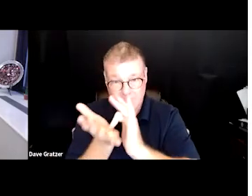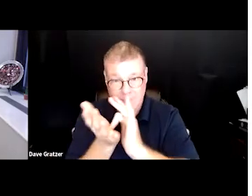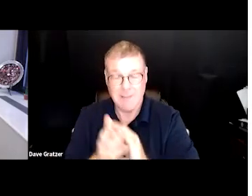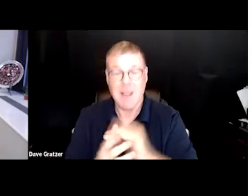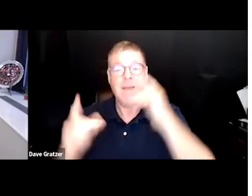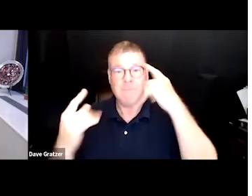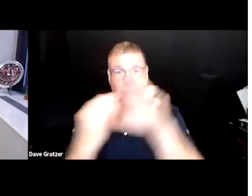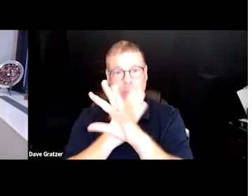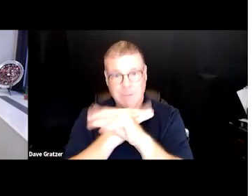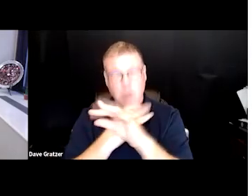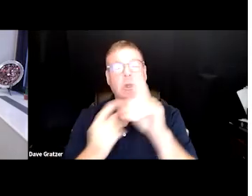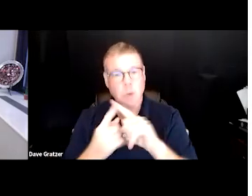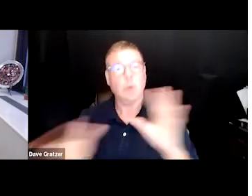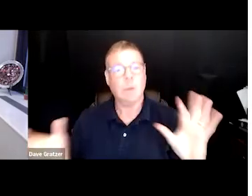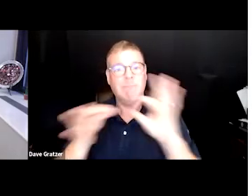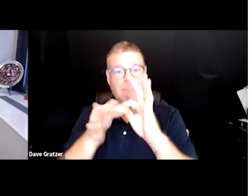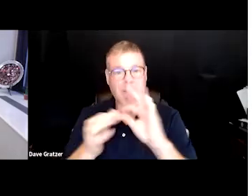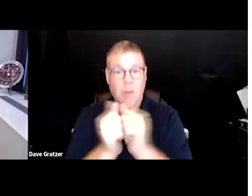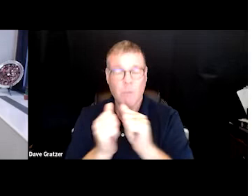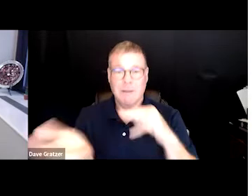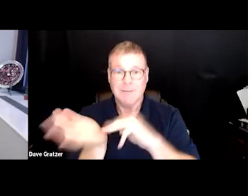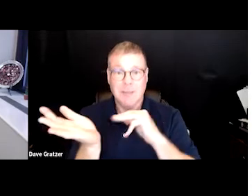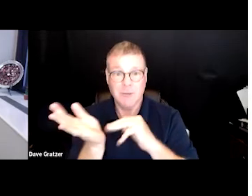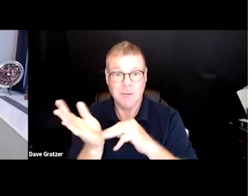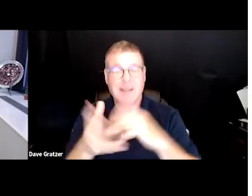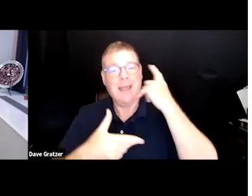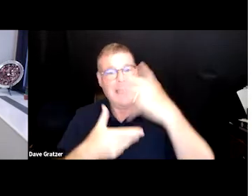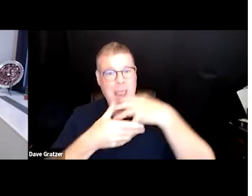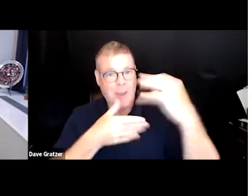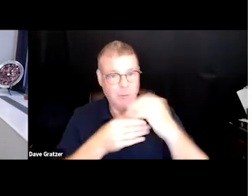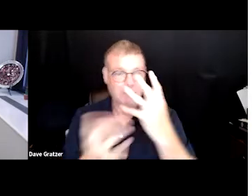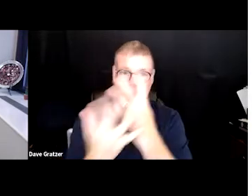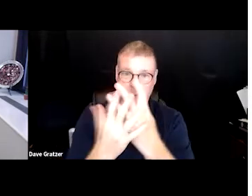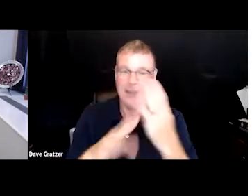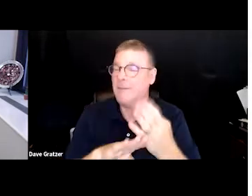to actually get people linked with providers on the outside of jails, even before they were released.